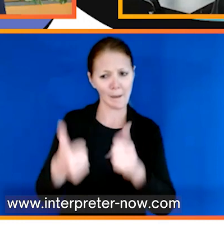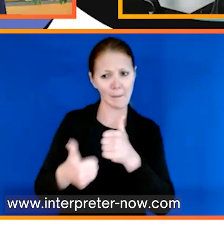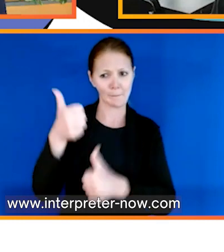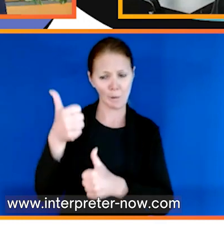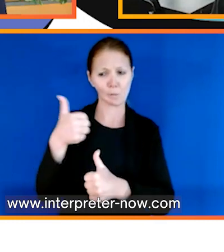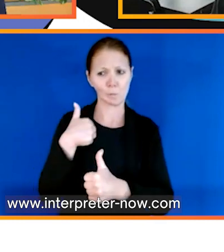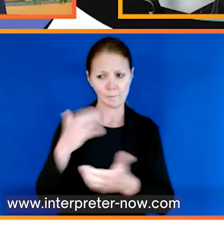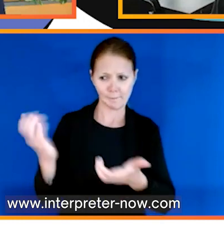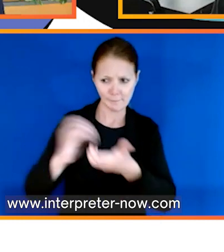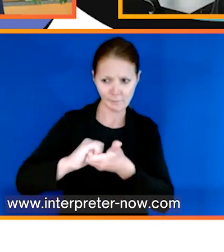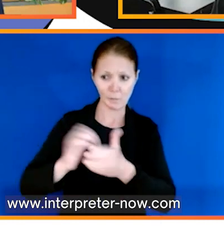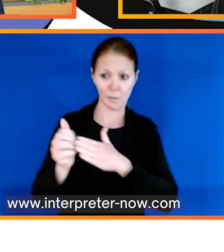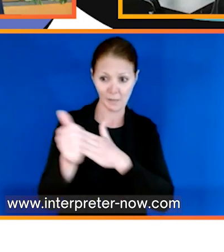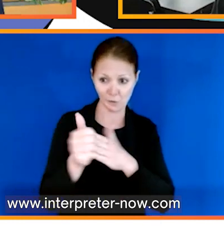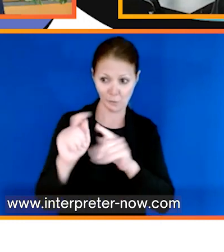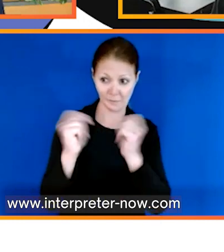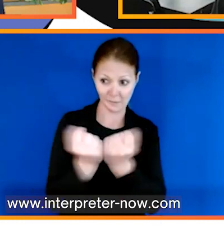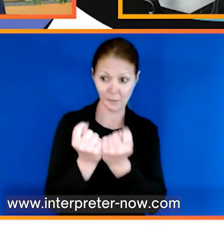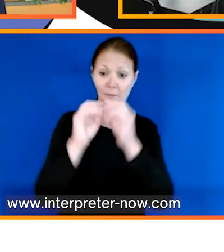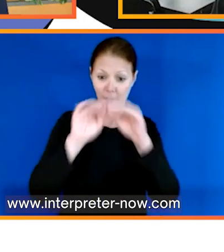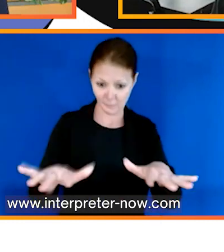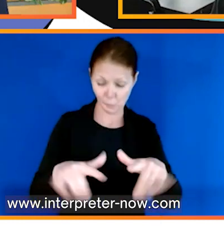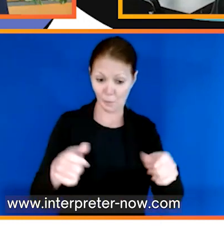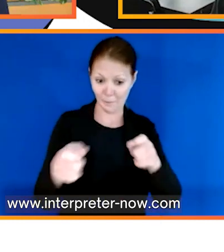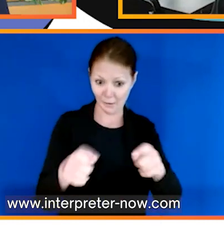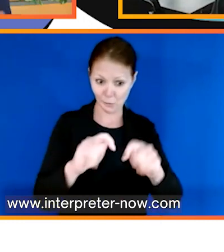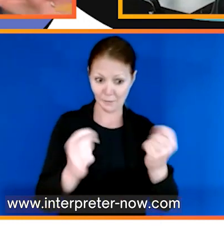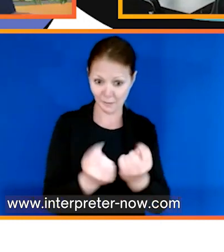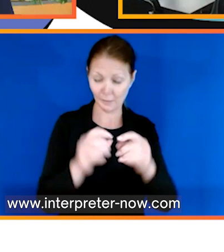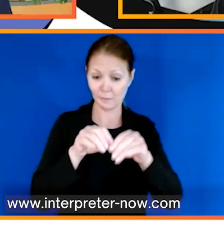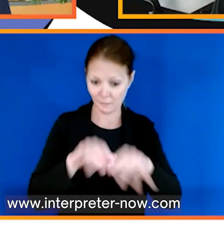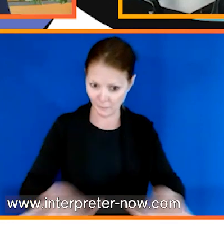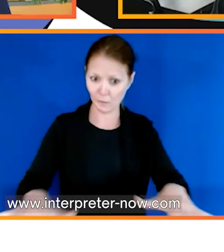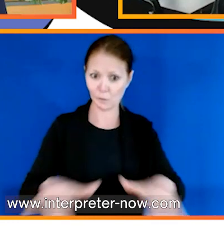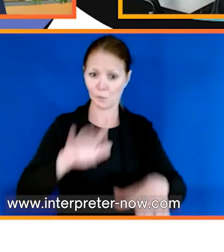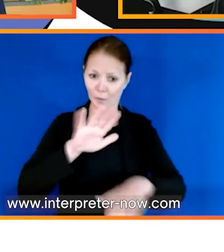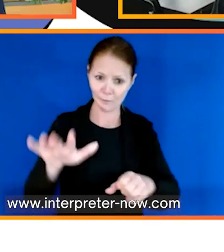and then roll it out across management teams as well, and then across organizations too.